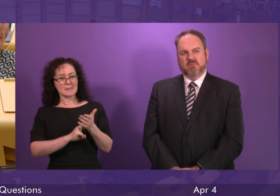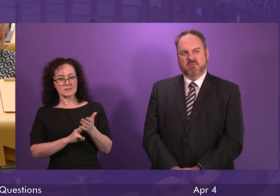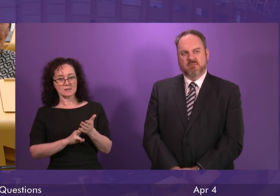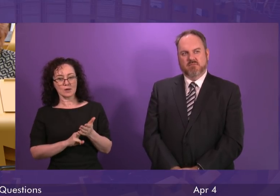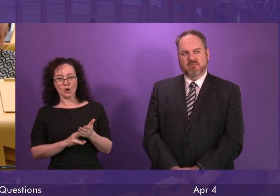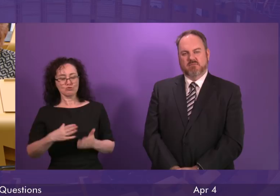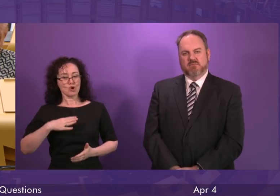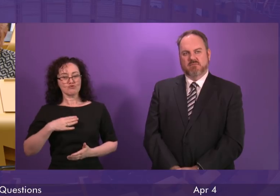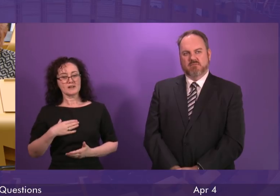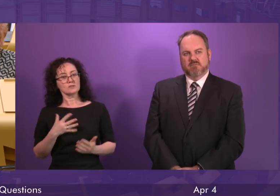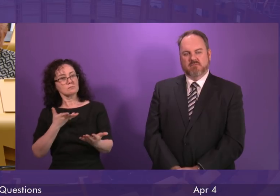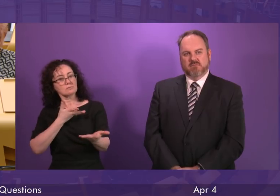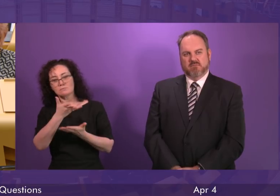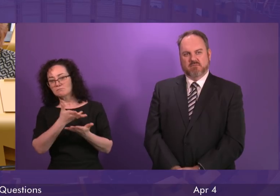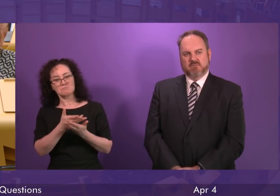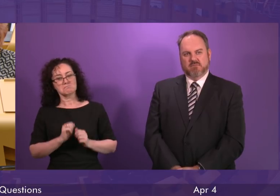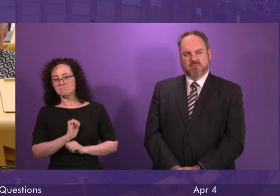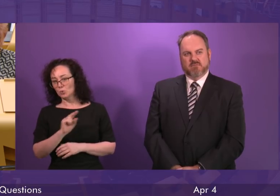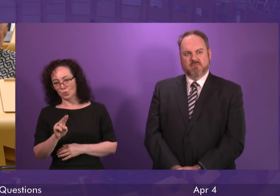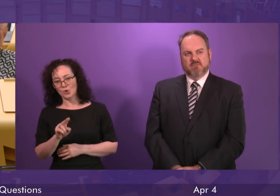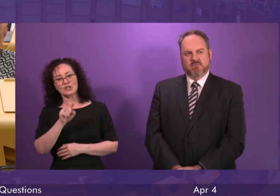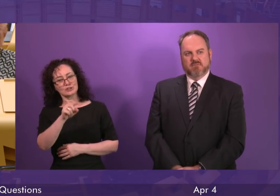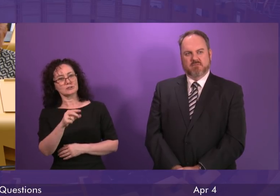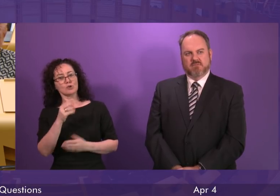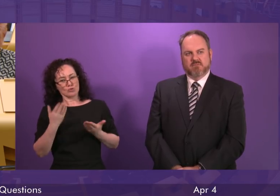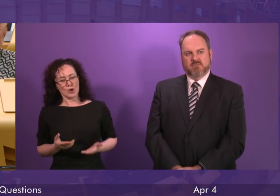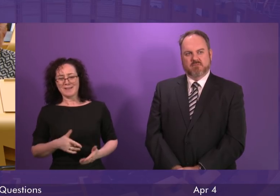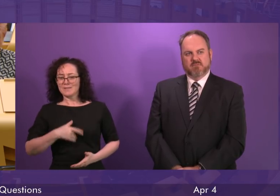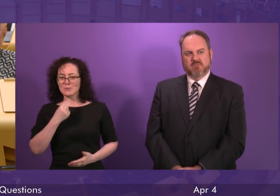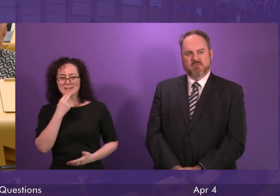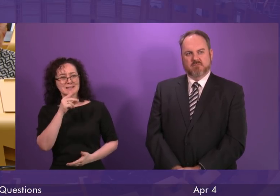prepared to compromise. It is also time for members from across the House of Commons to